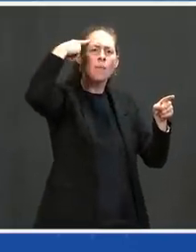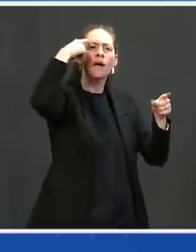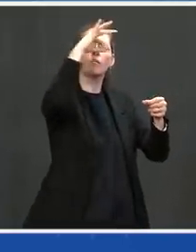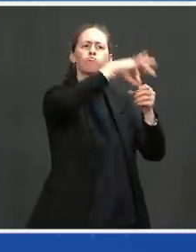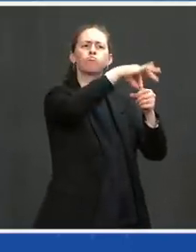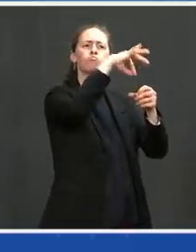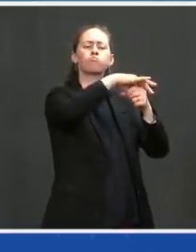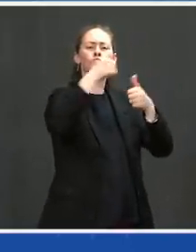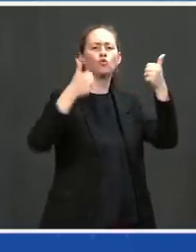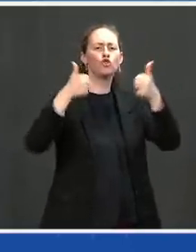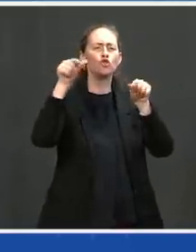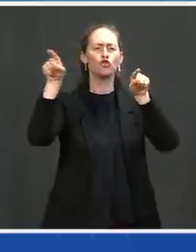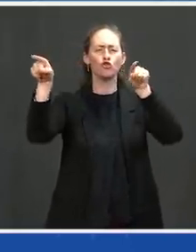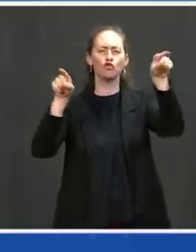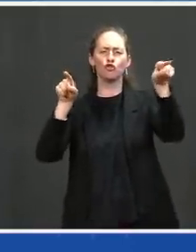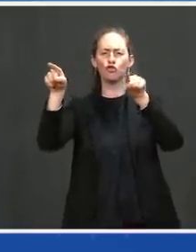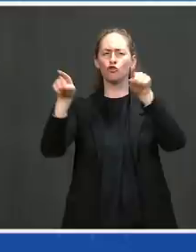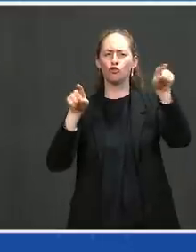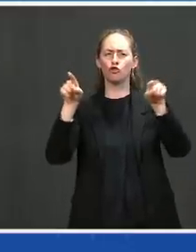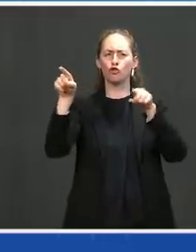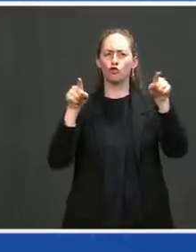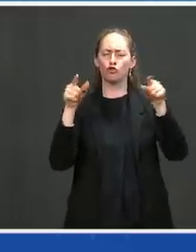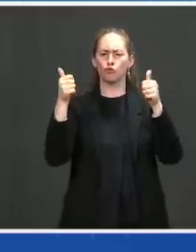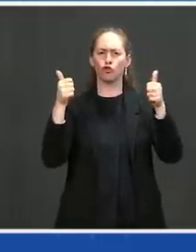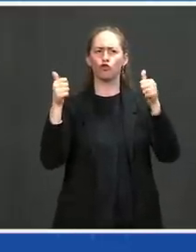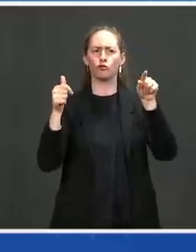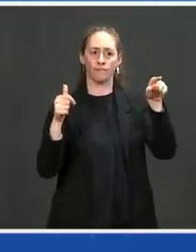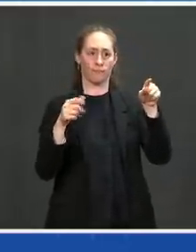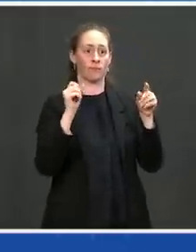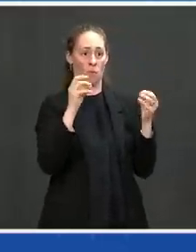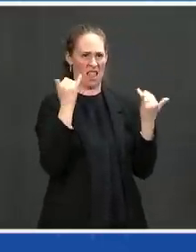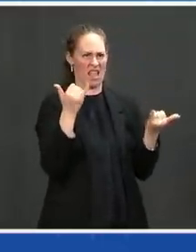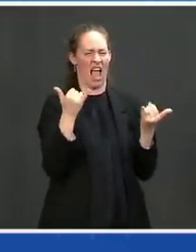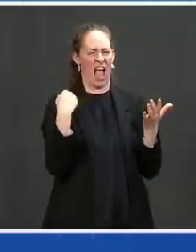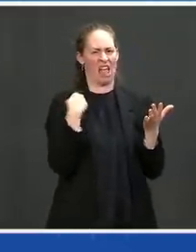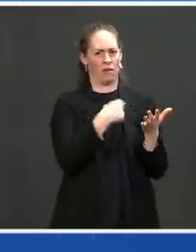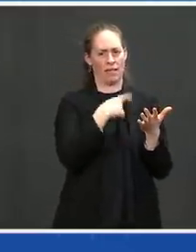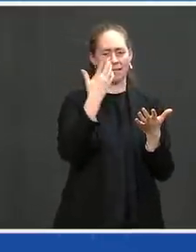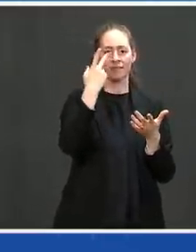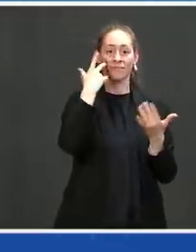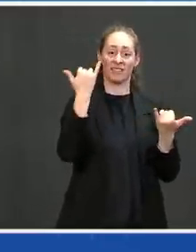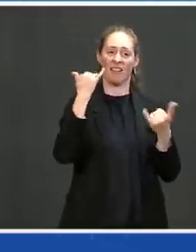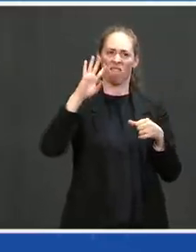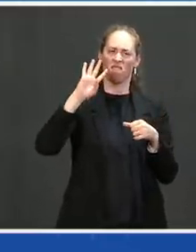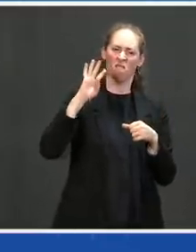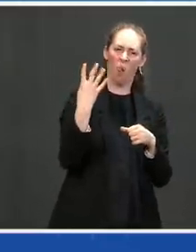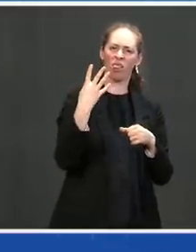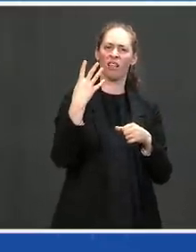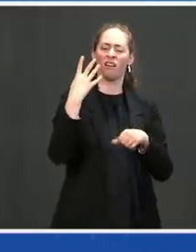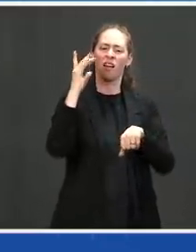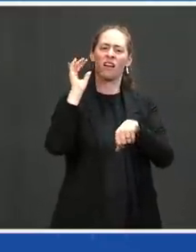We're in the midst of a fourth industrial revolution of enormous consequence. Will there be middle class?